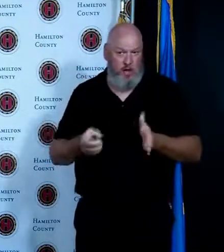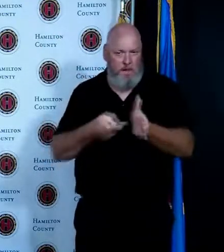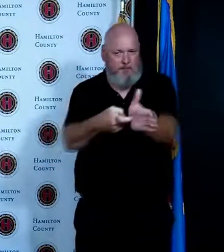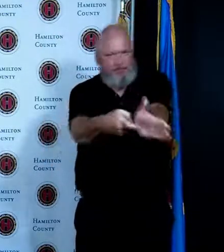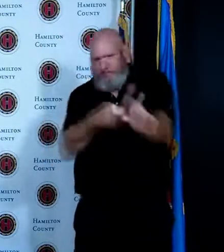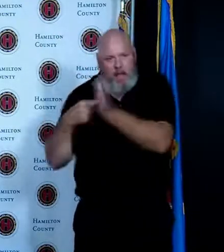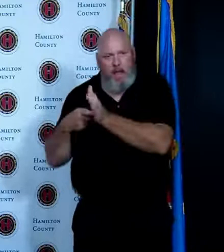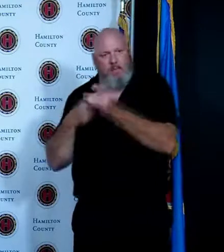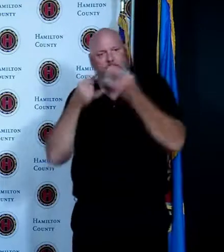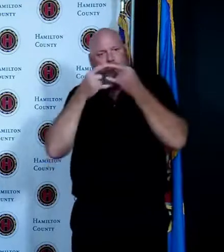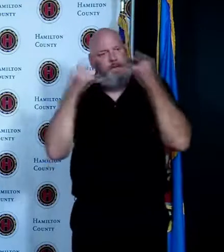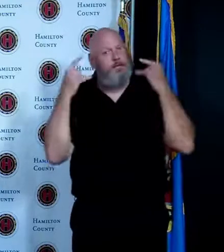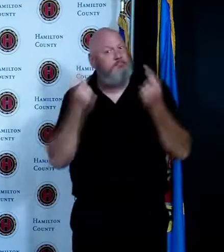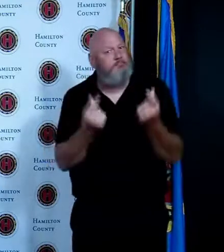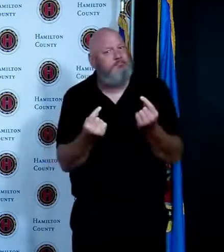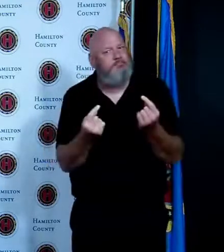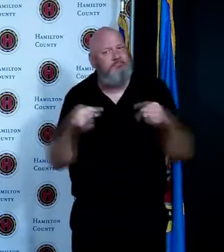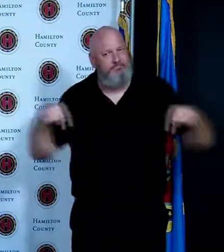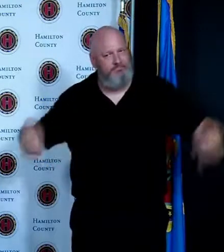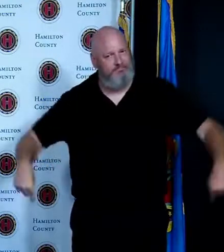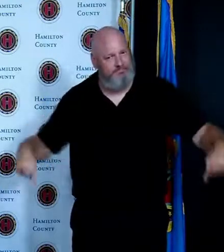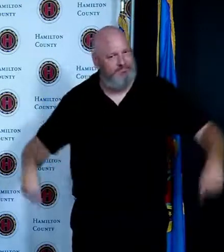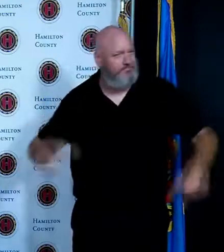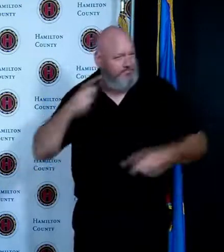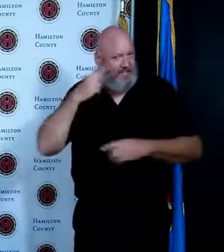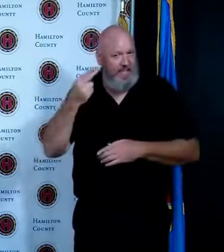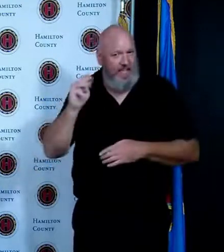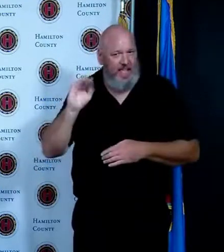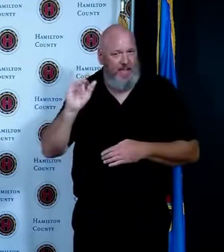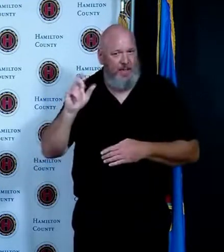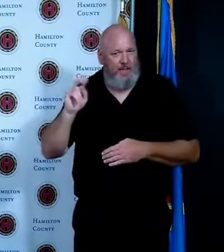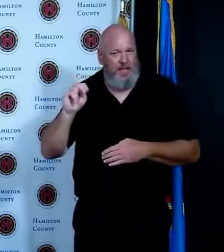Hamilton County being one of them you know that that is a serious measure and